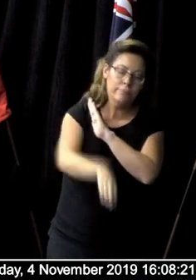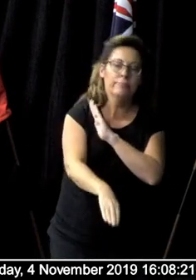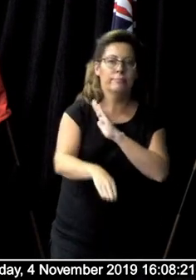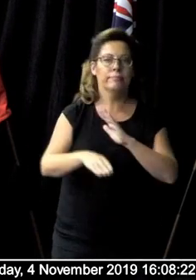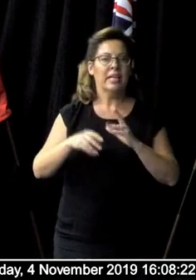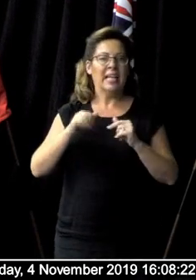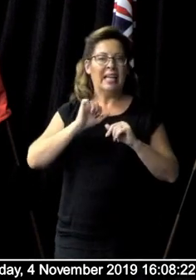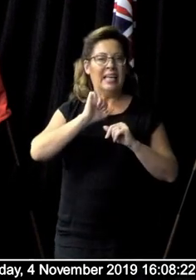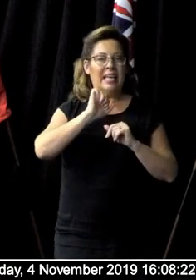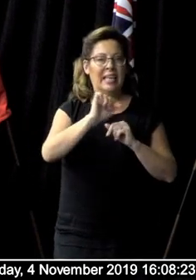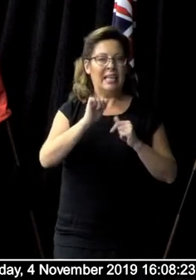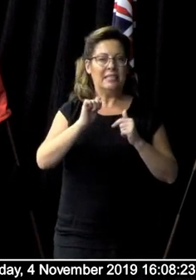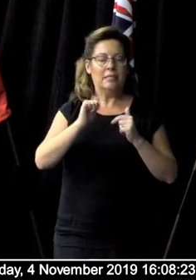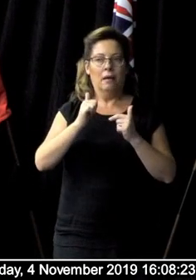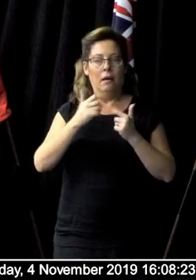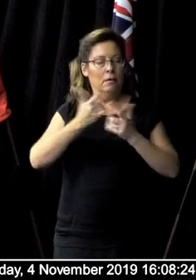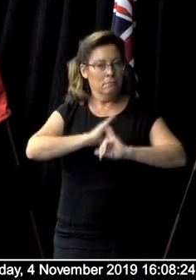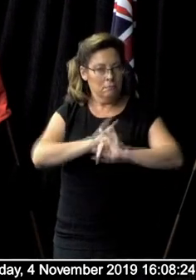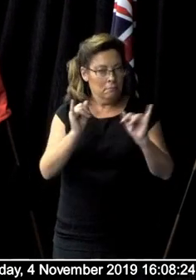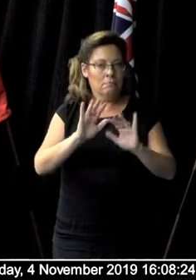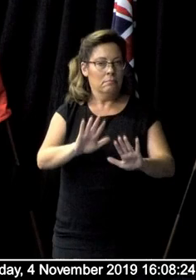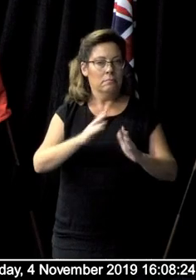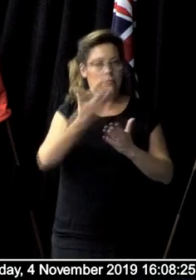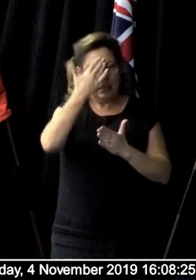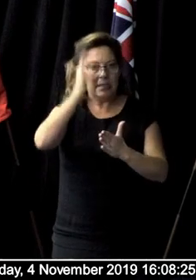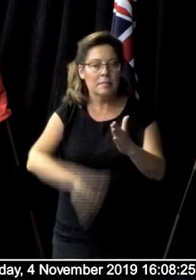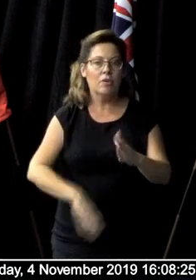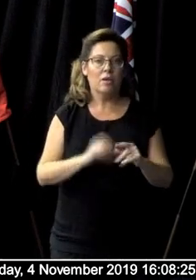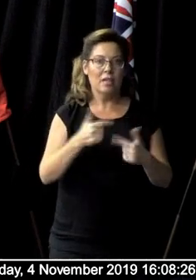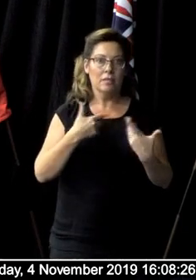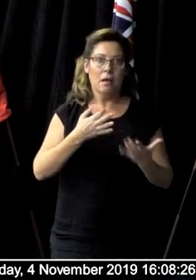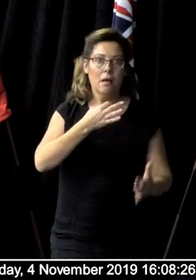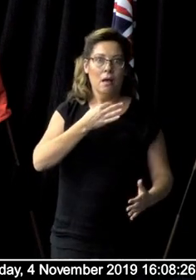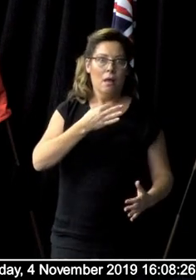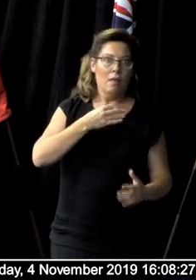1. where I would be able to relax but 2. where he wouldn’t be seen as a burden